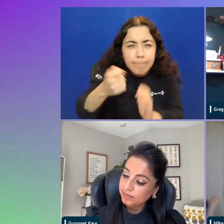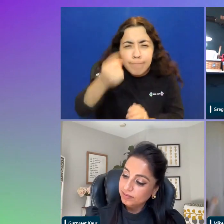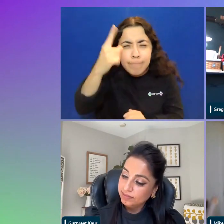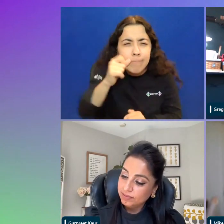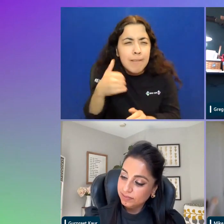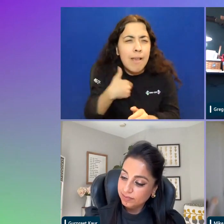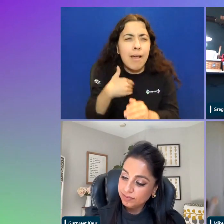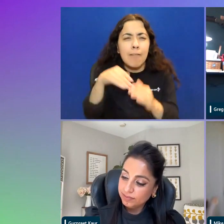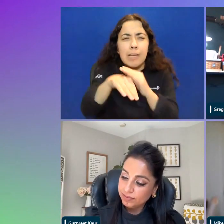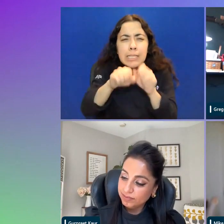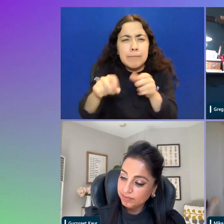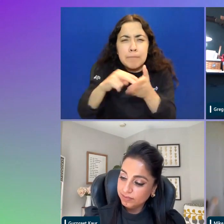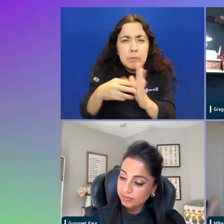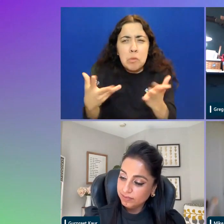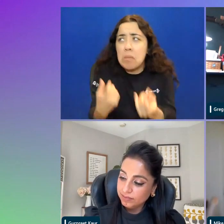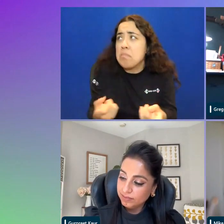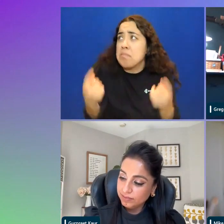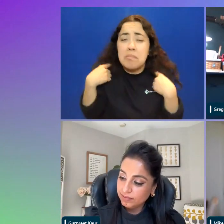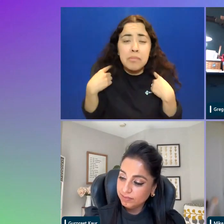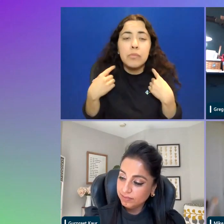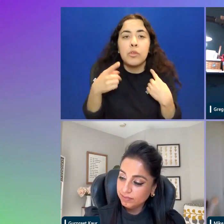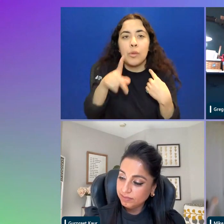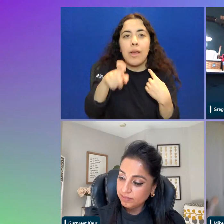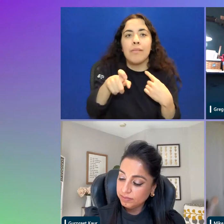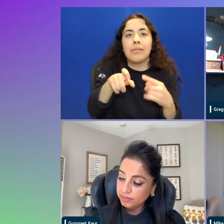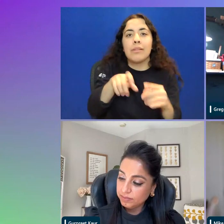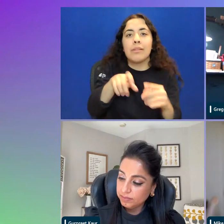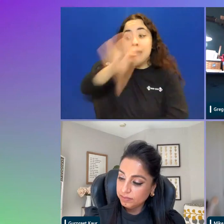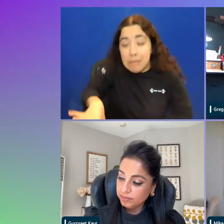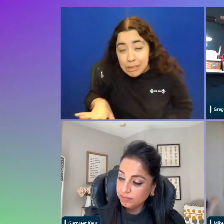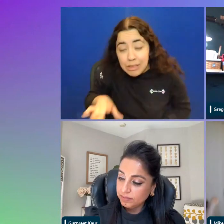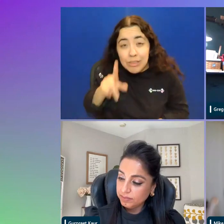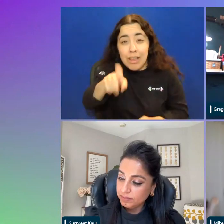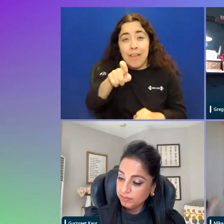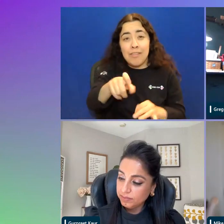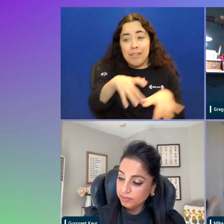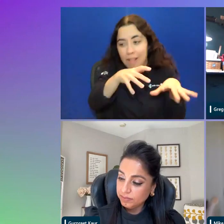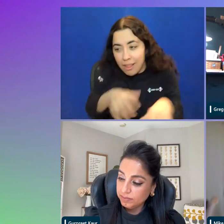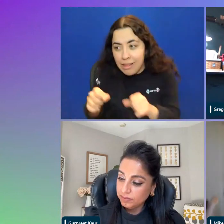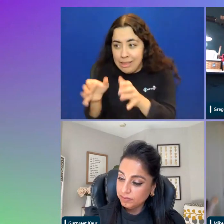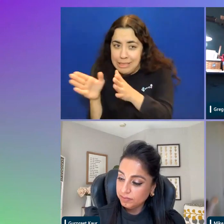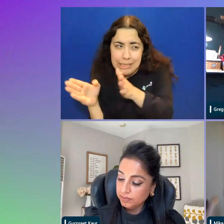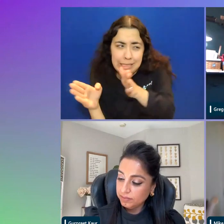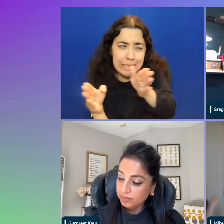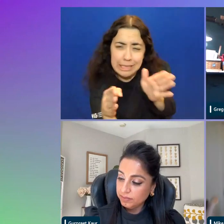of accessibility, you have to inject that and you have to steer that in a certain direction. And I think as